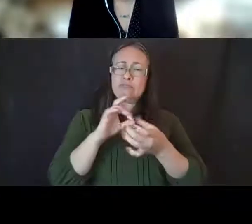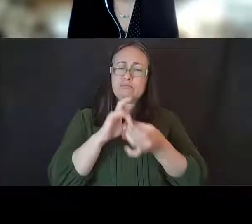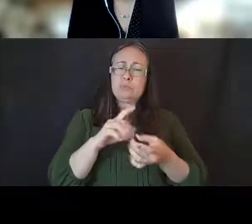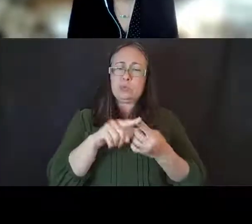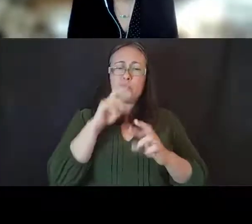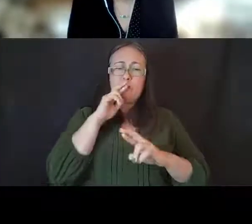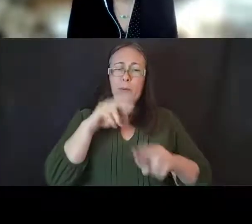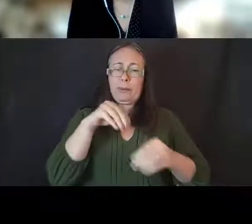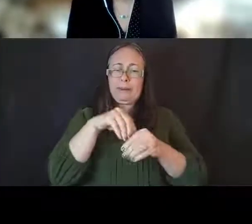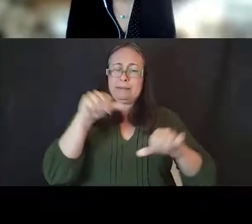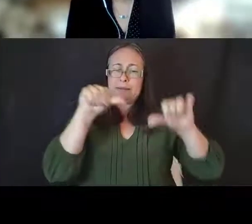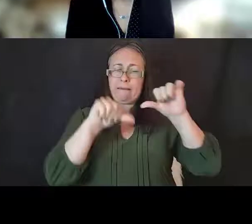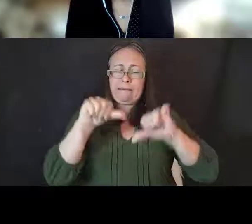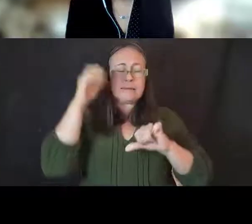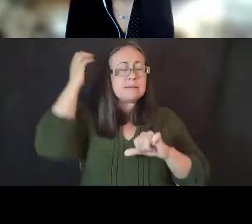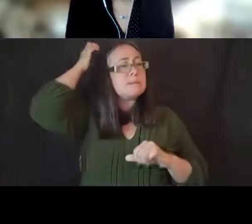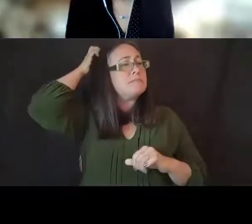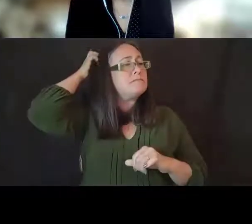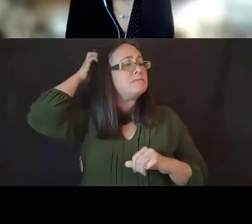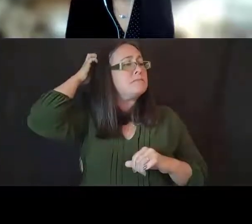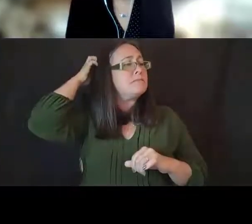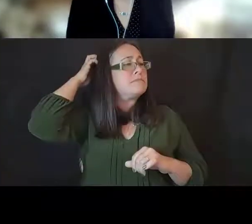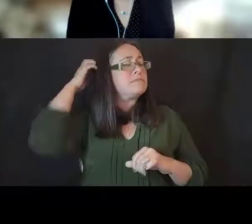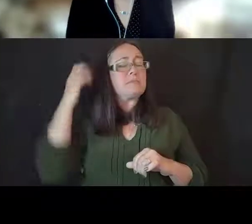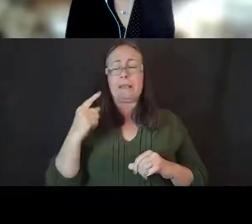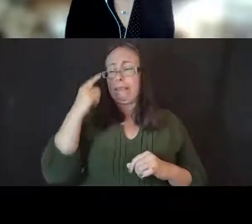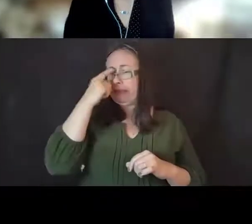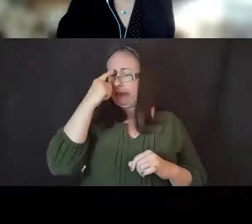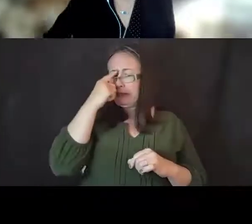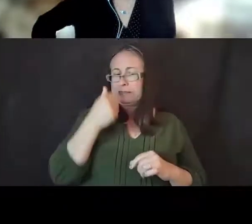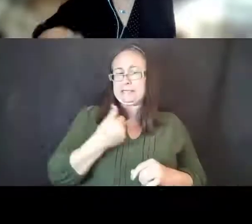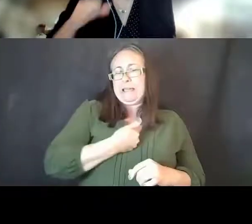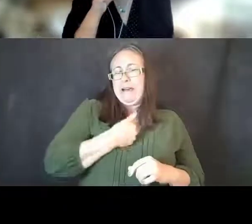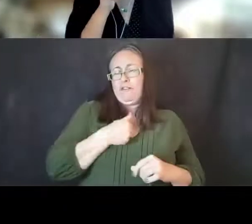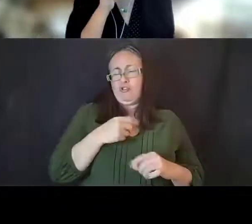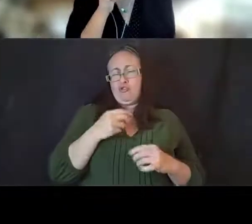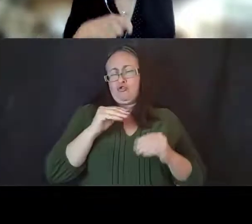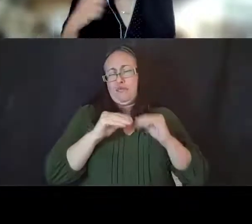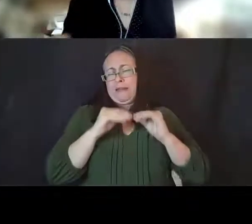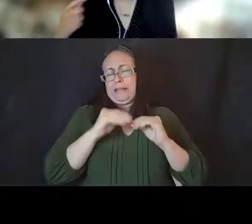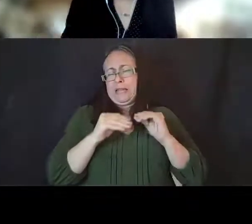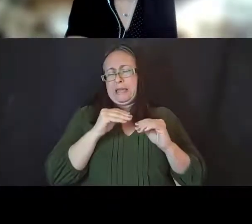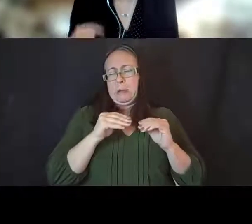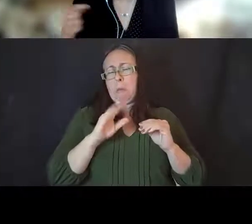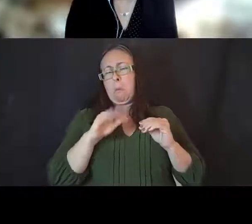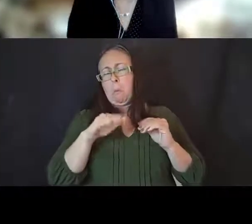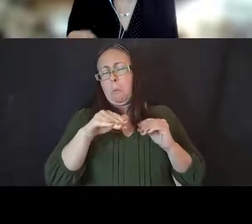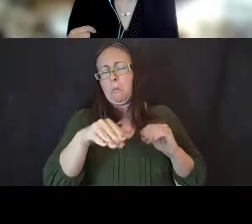Now, we often think of science as being self-correcting. So eventually we'll get to the right …